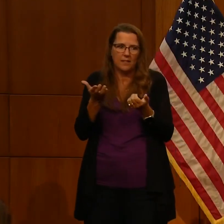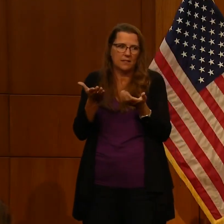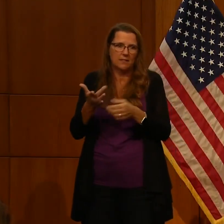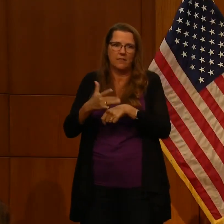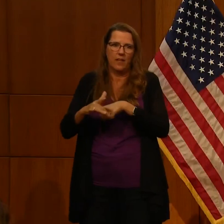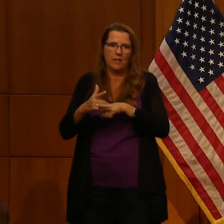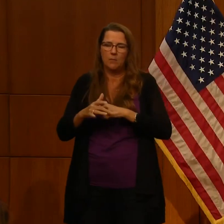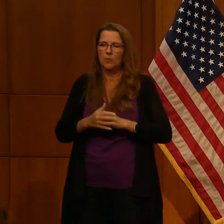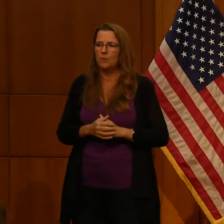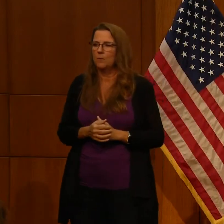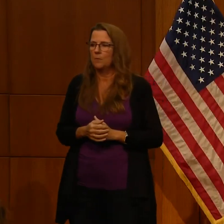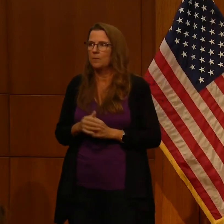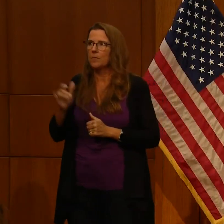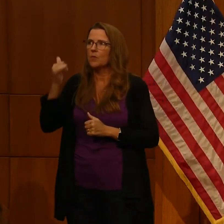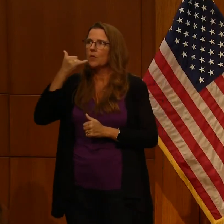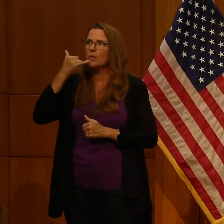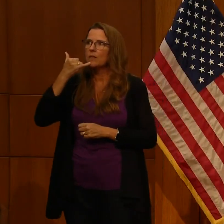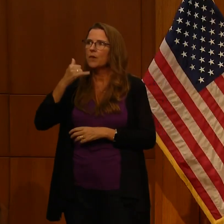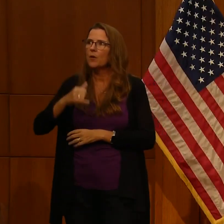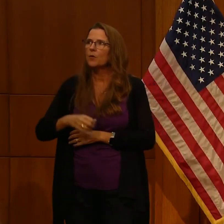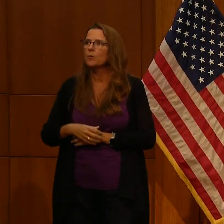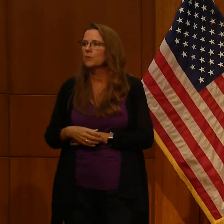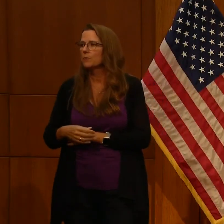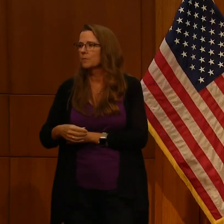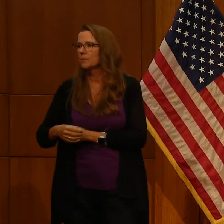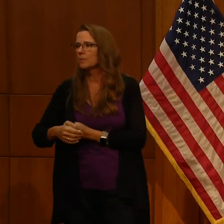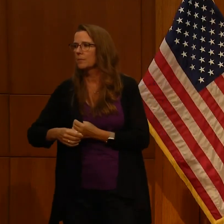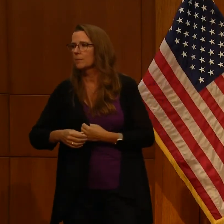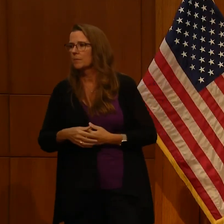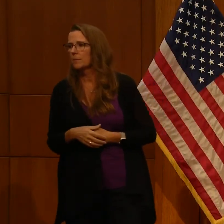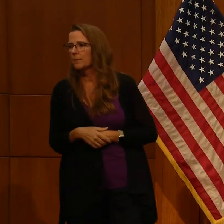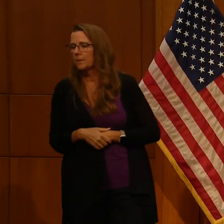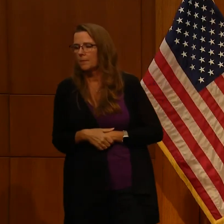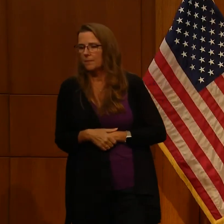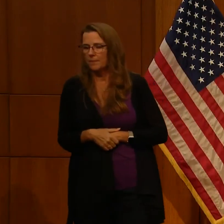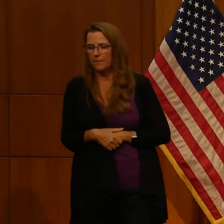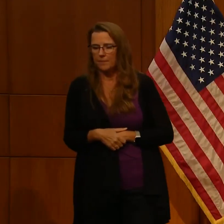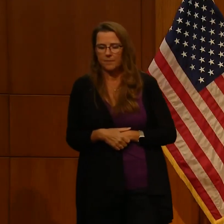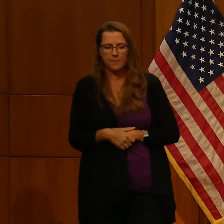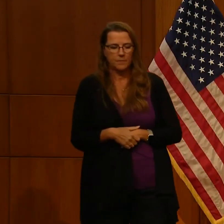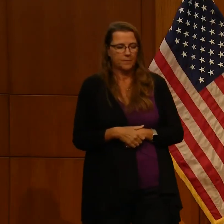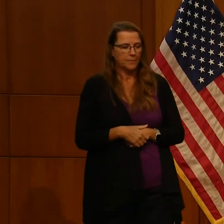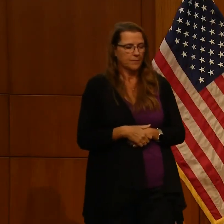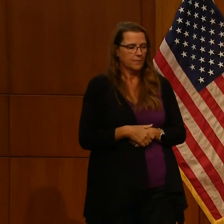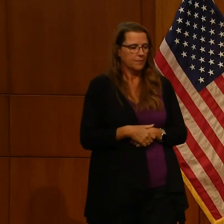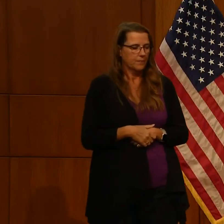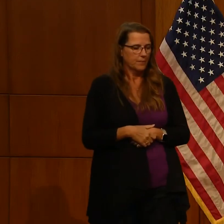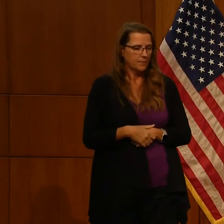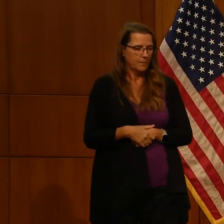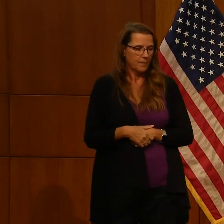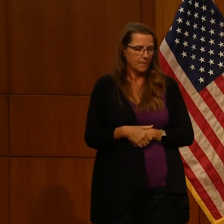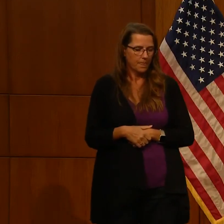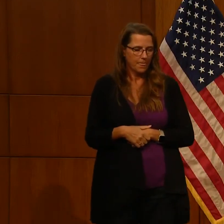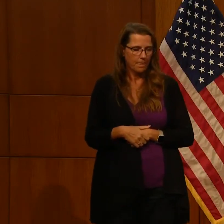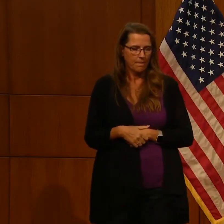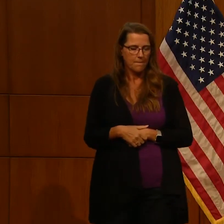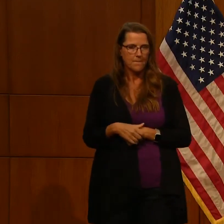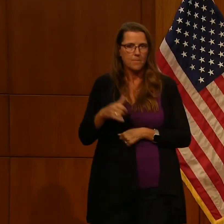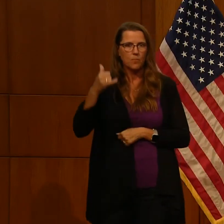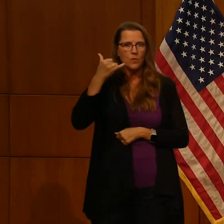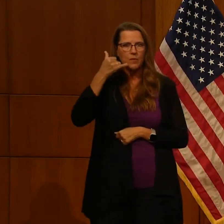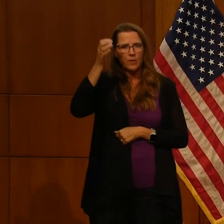ON THE TABLE. SO ATKINSON WITH